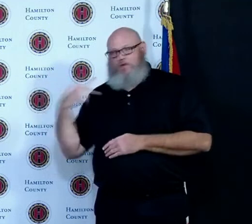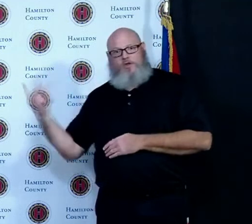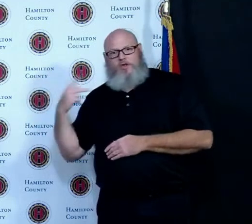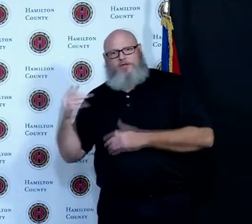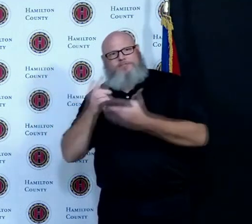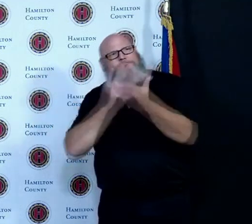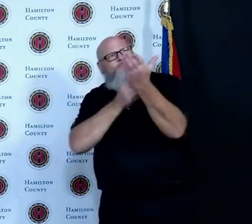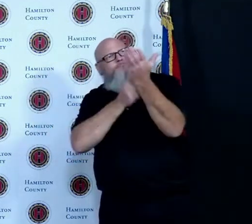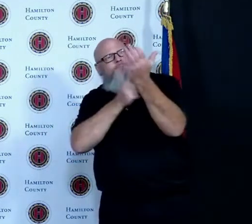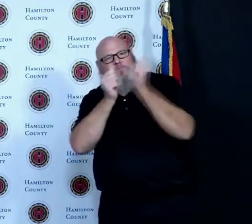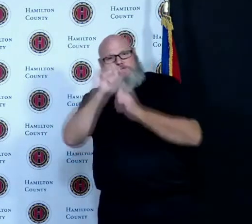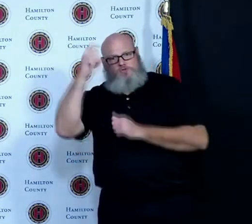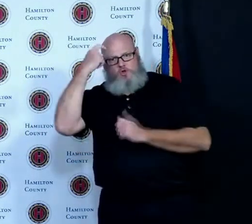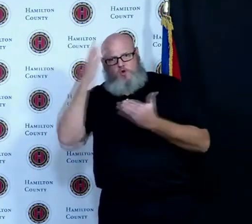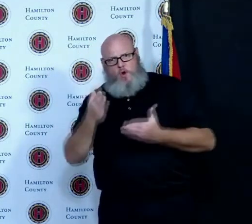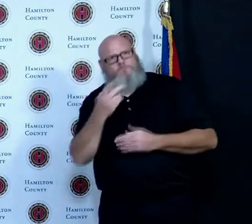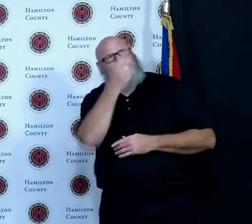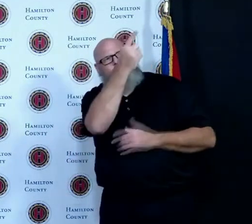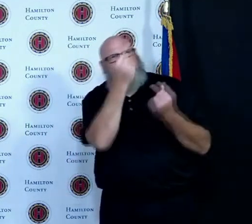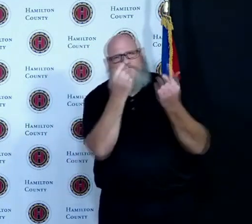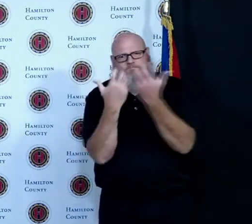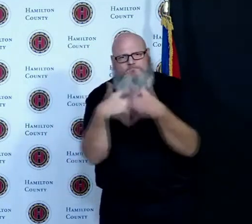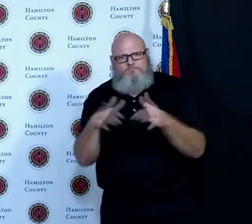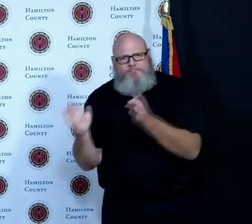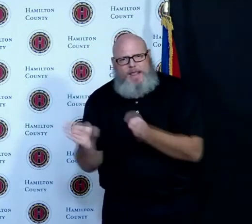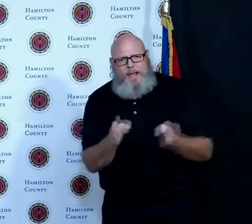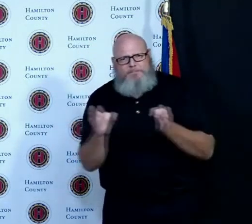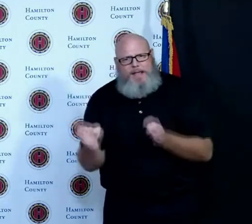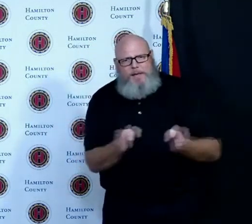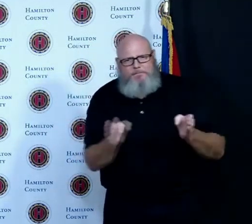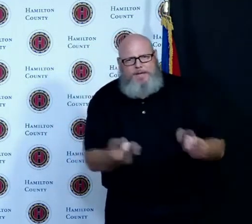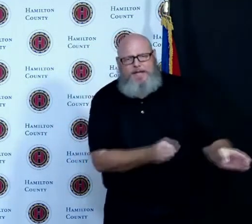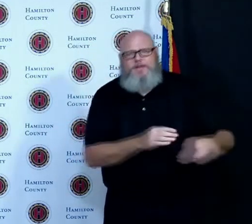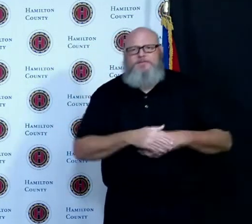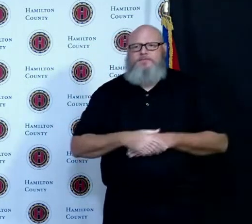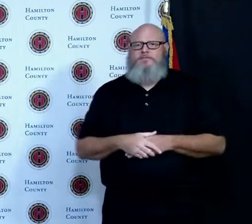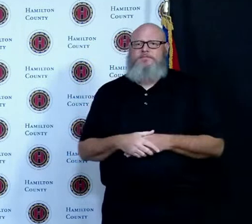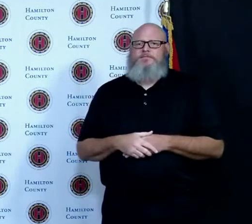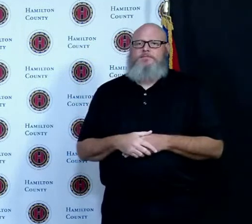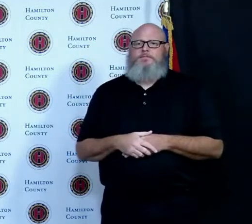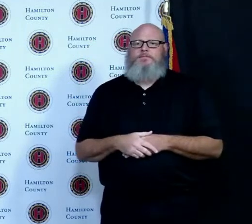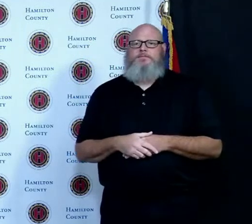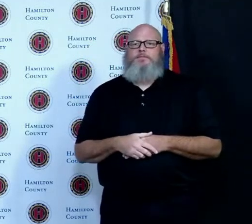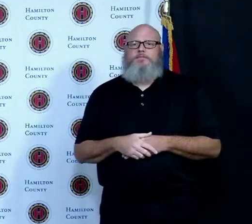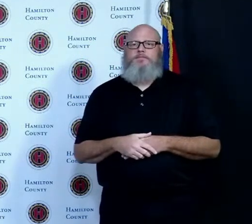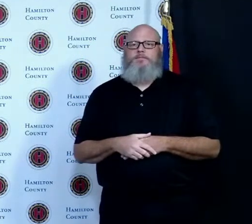of course will not accommodate the one thousand two hundred it's it's a hundred and I'm sorry